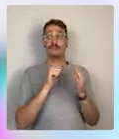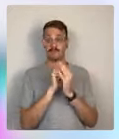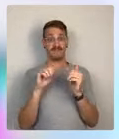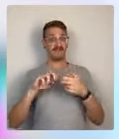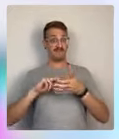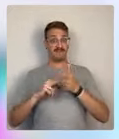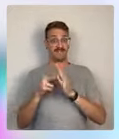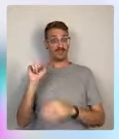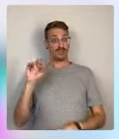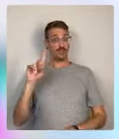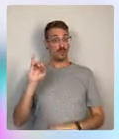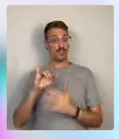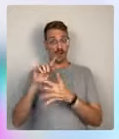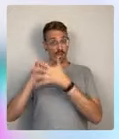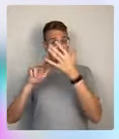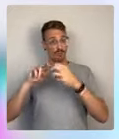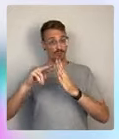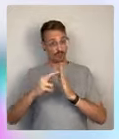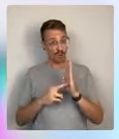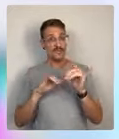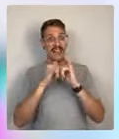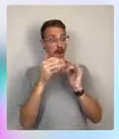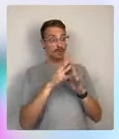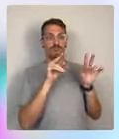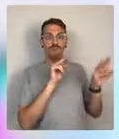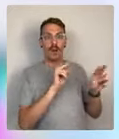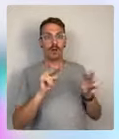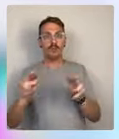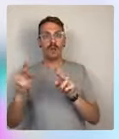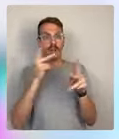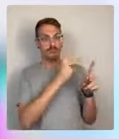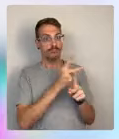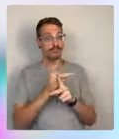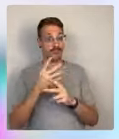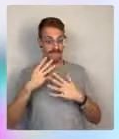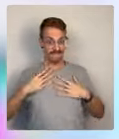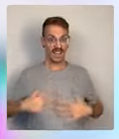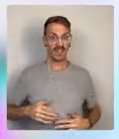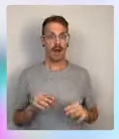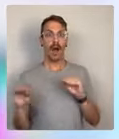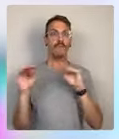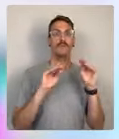And so, from a studio perspective, the various principles of how do you moderate